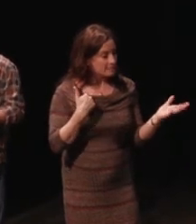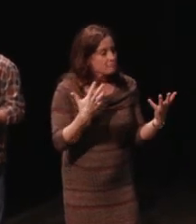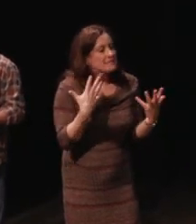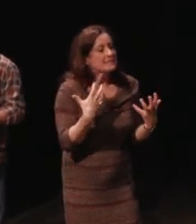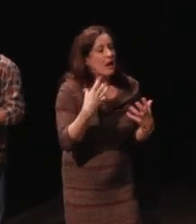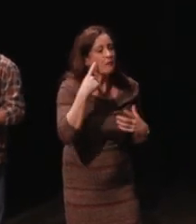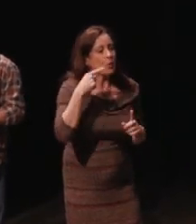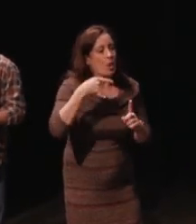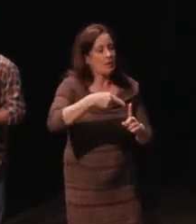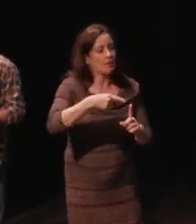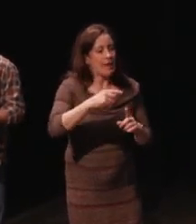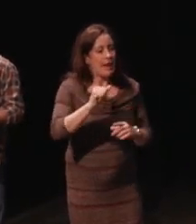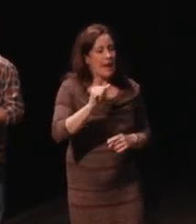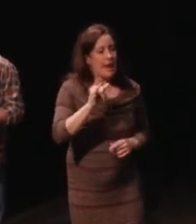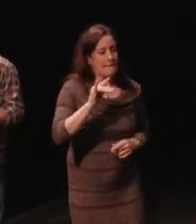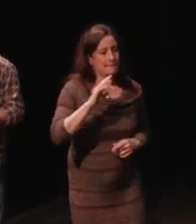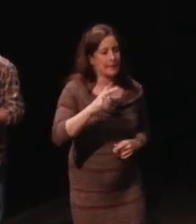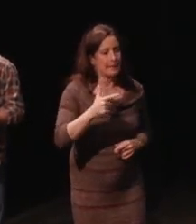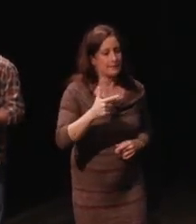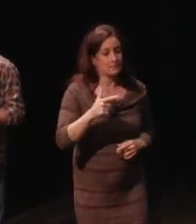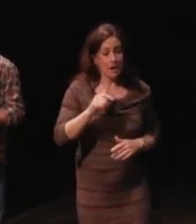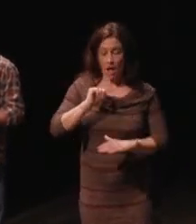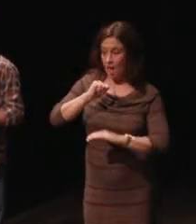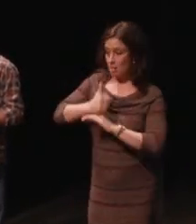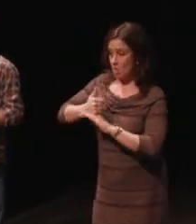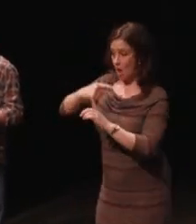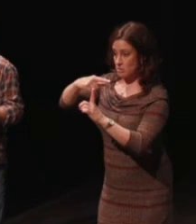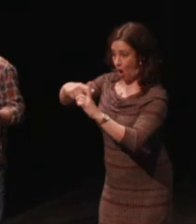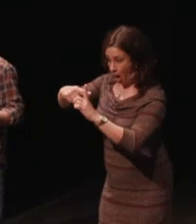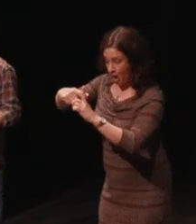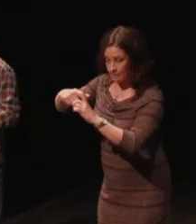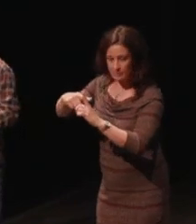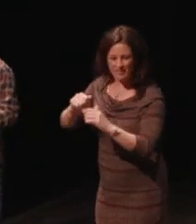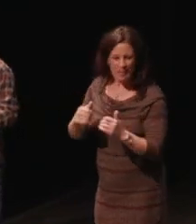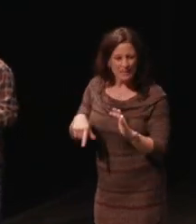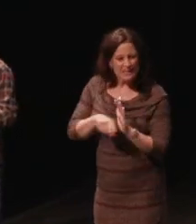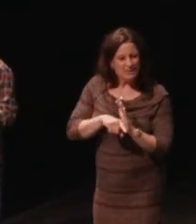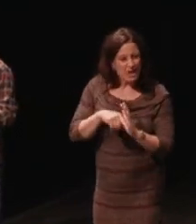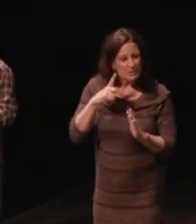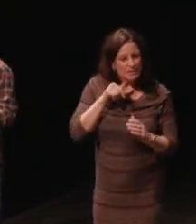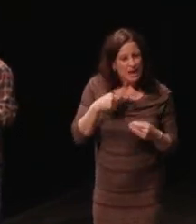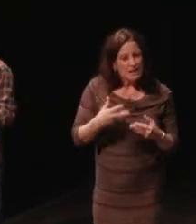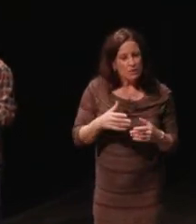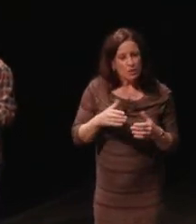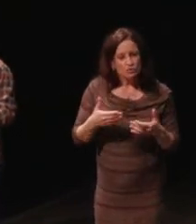A Lock-on actually can be a disadvantage because it doesn't give you a chance to have a headshot,